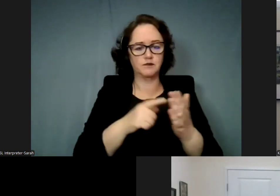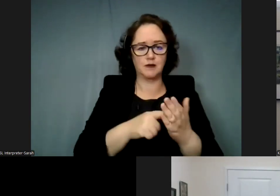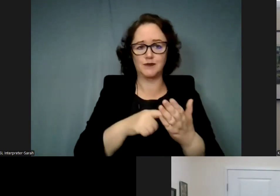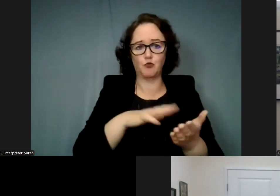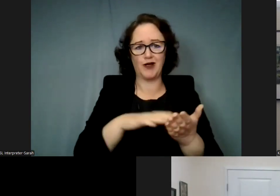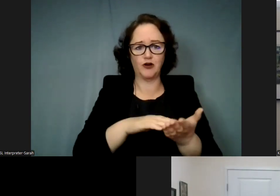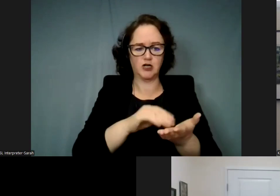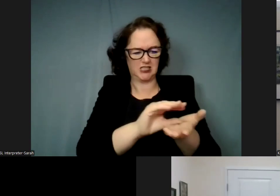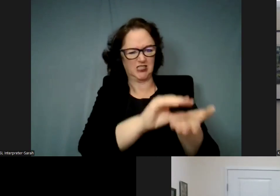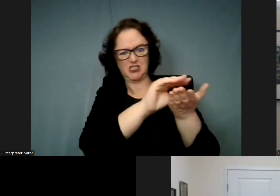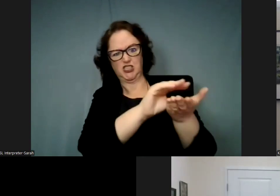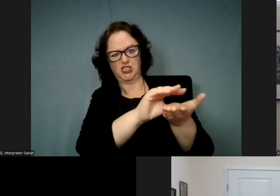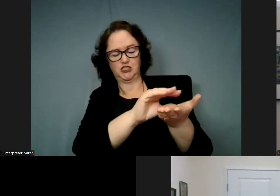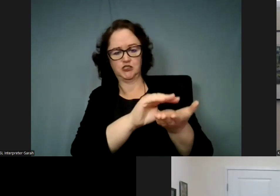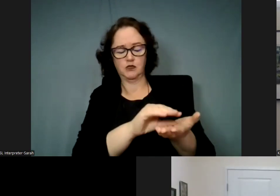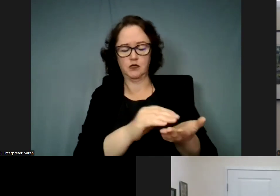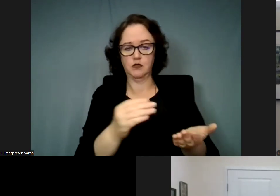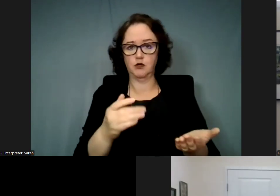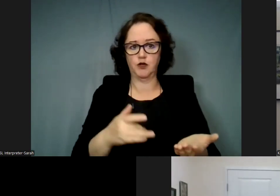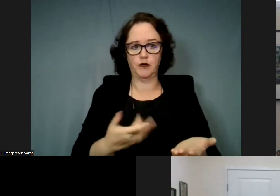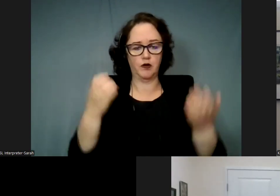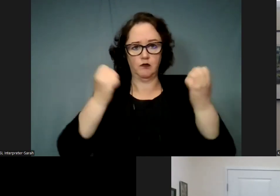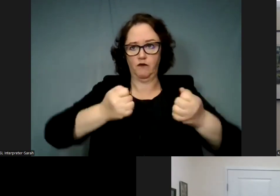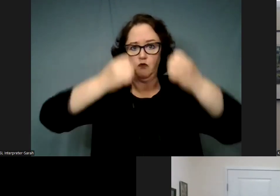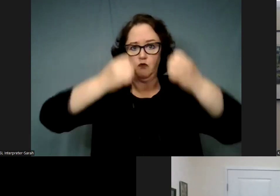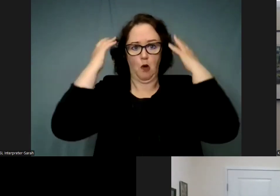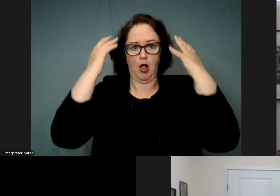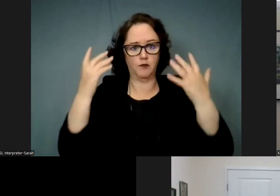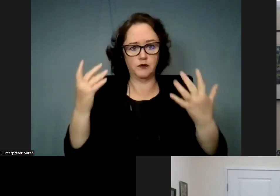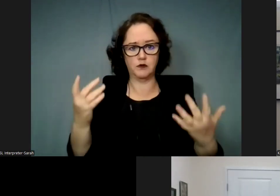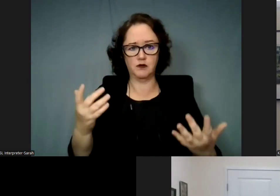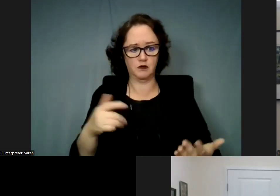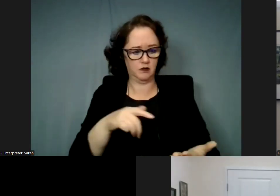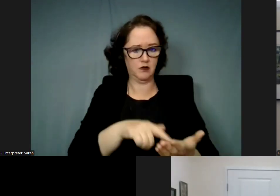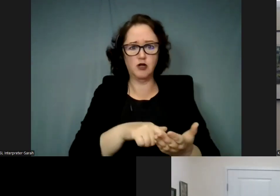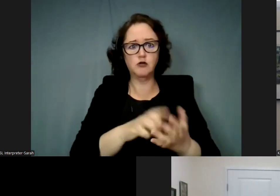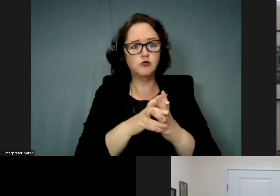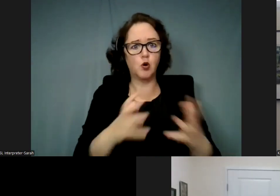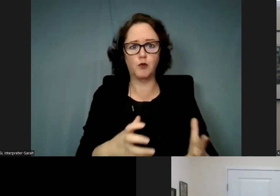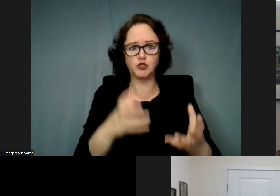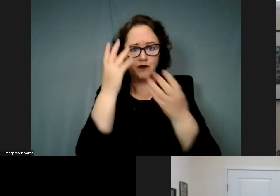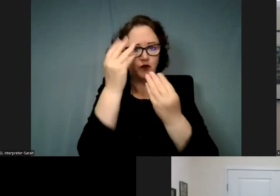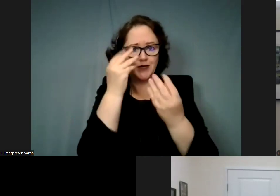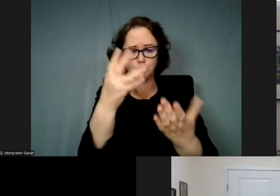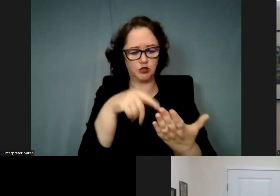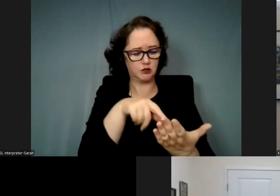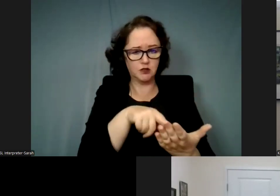that you don't really know what―they give you so much information, and you don't really have time to go into it,